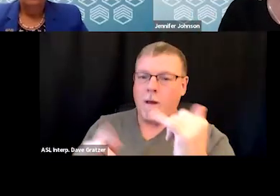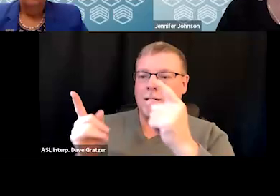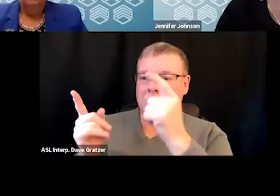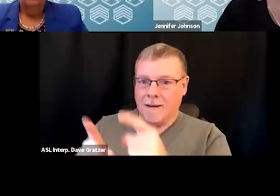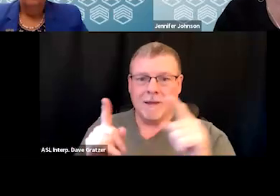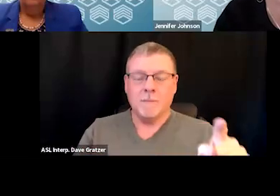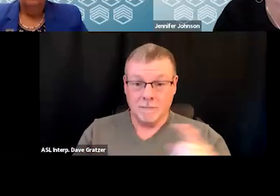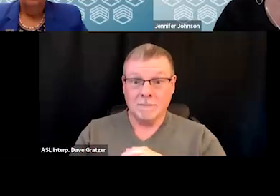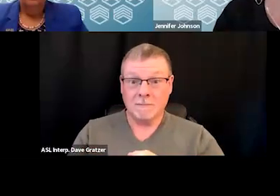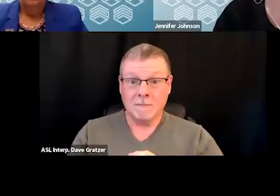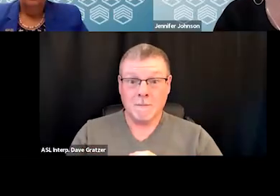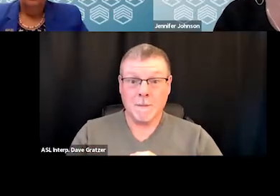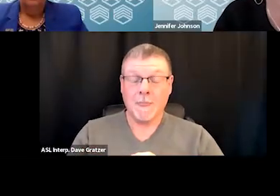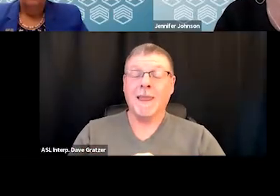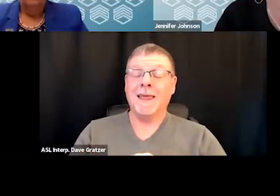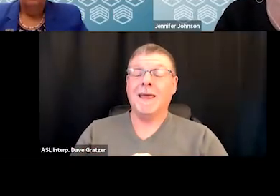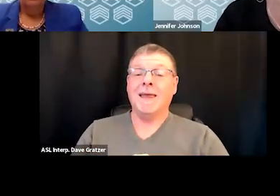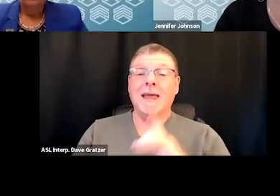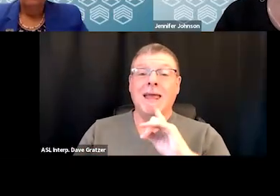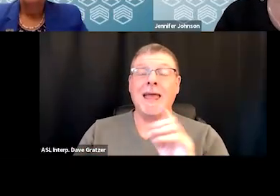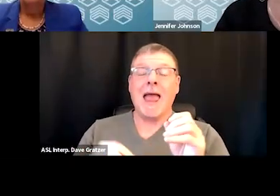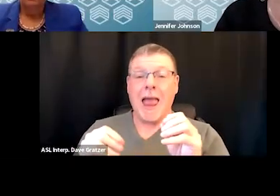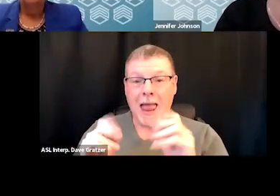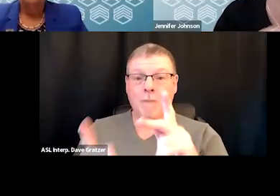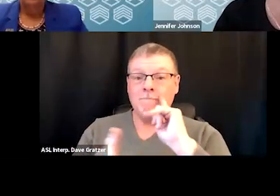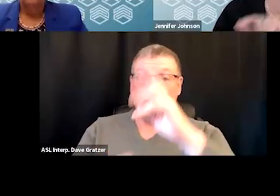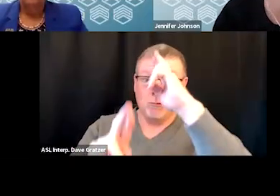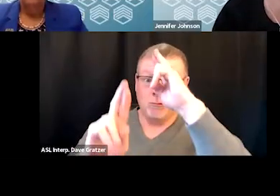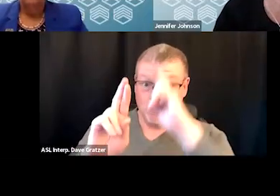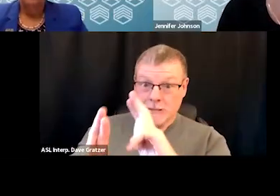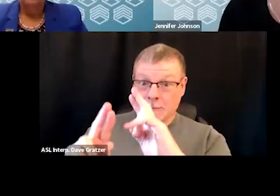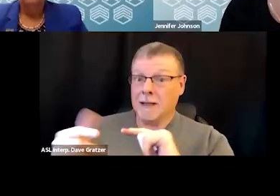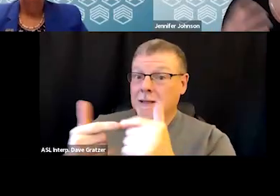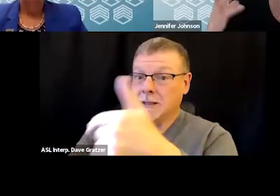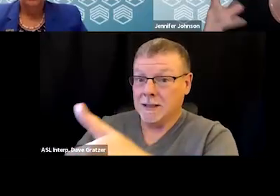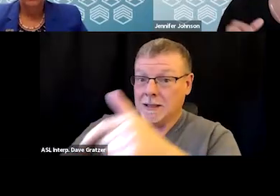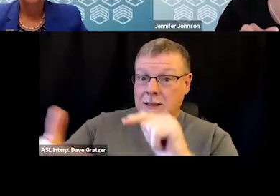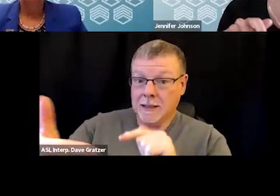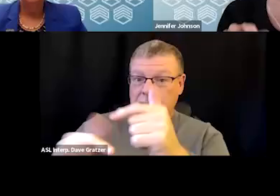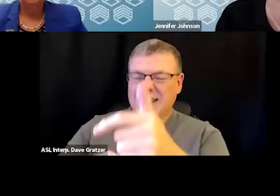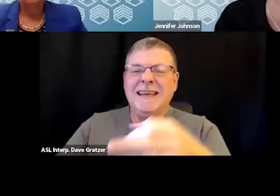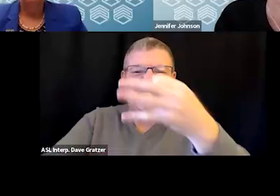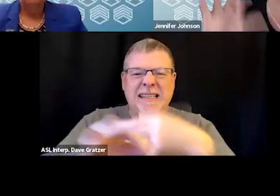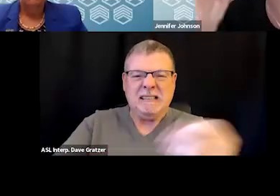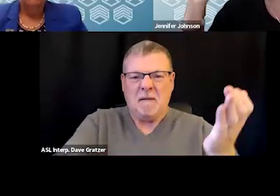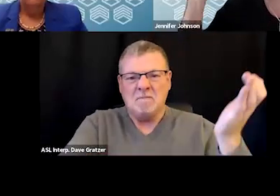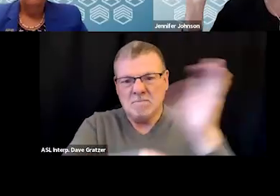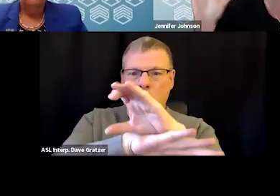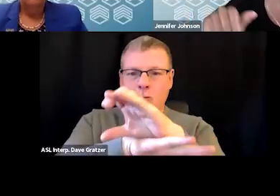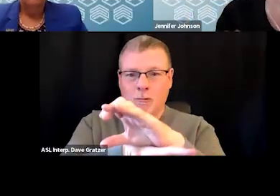I think it's an opportunity for dignity and respect versus a hammer. So that's just, that's my soapbox.